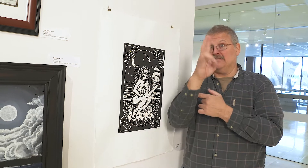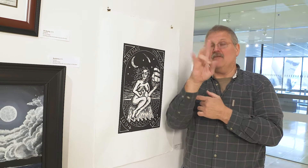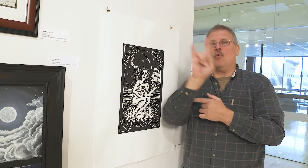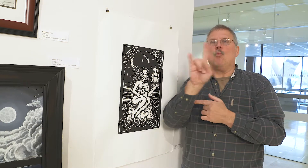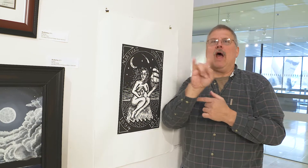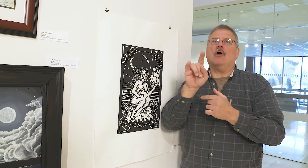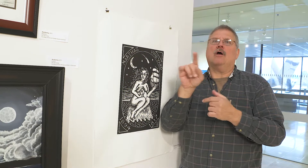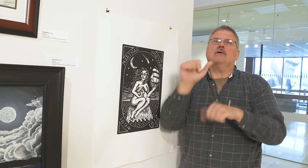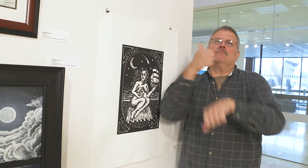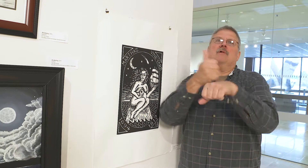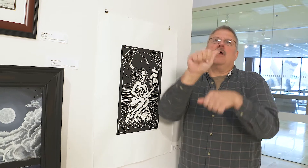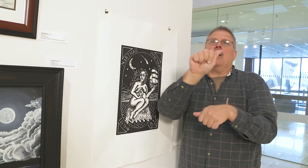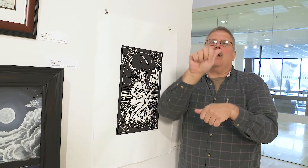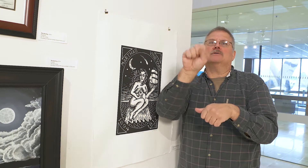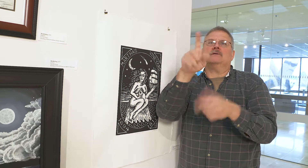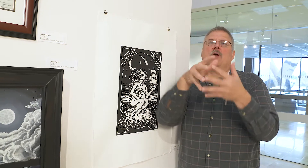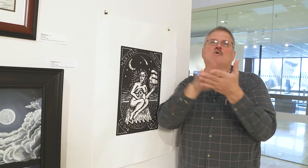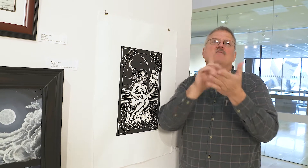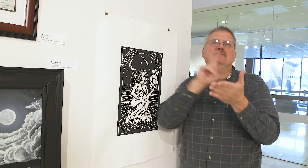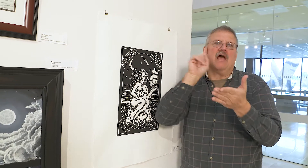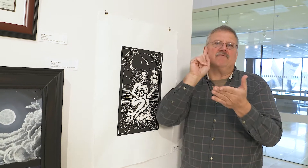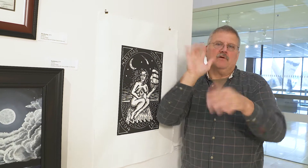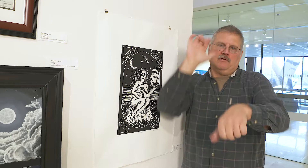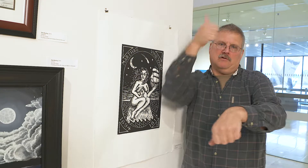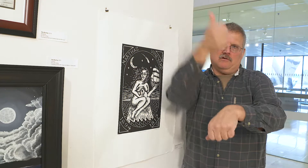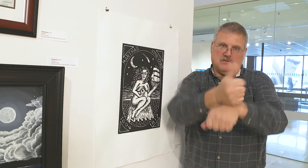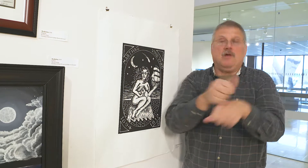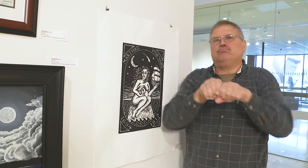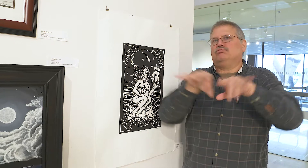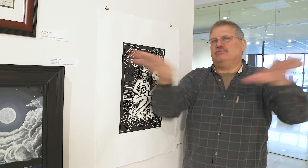and in 1817, the American School for the Deaf was founded.